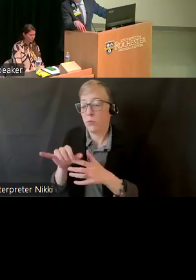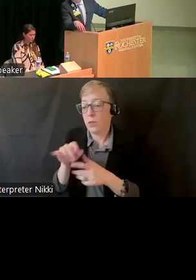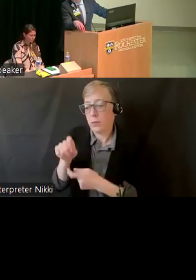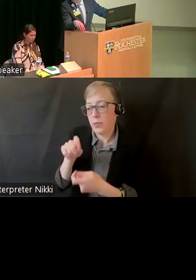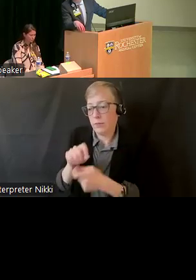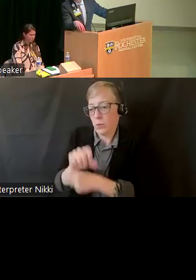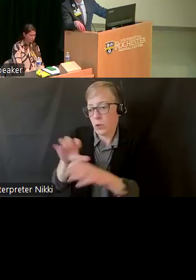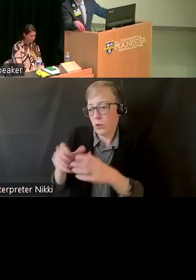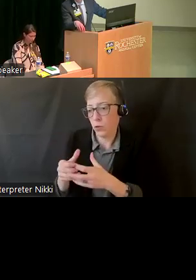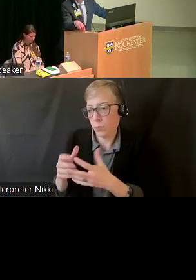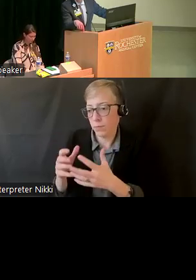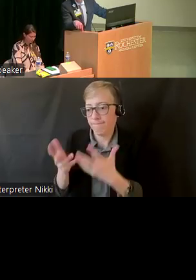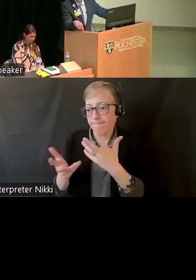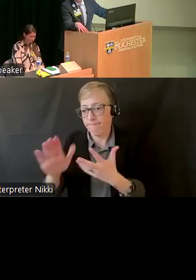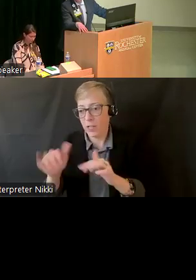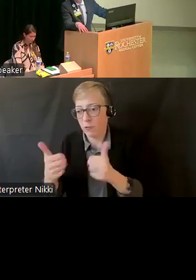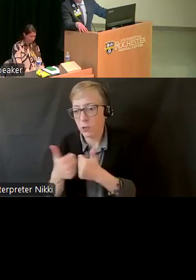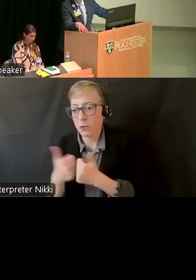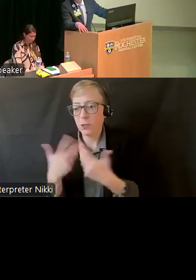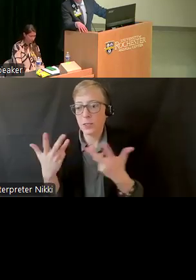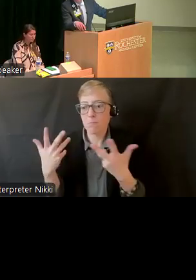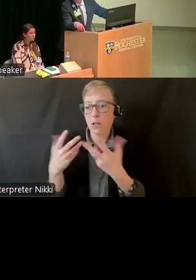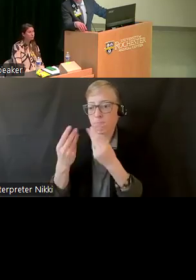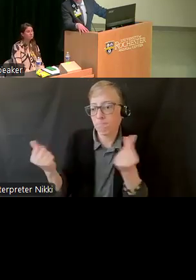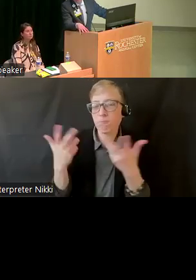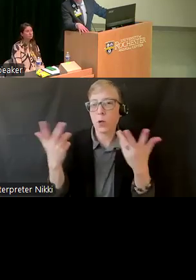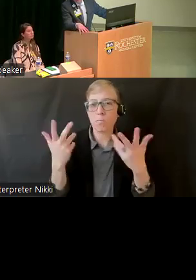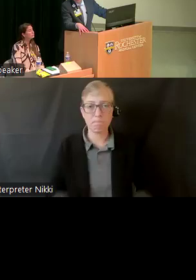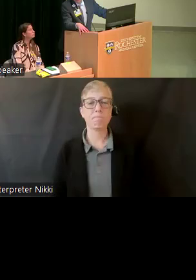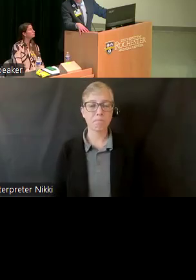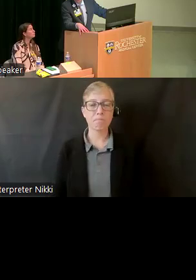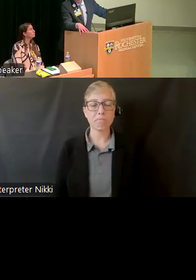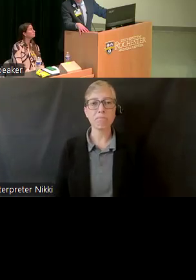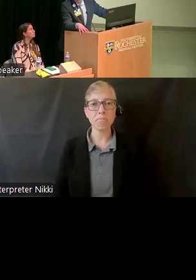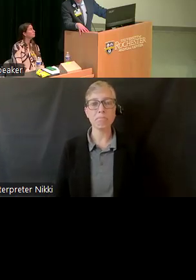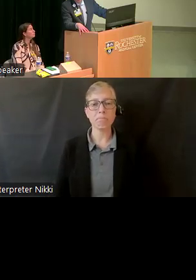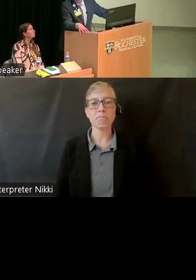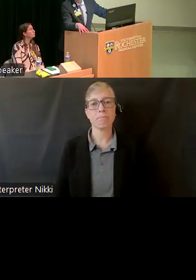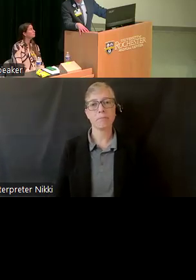can find out something that really facilitates it for it happening there um you know and just